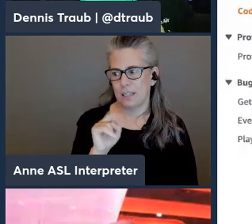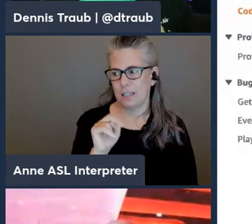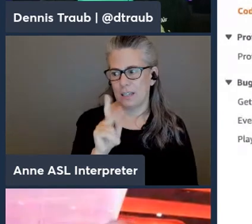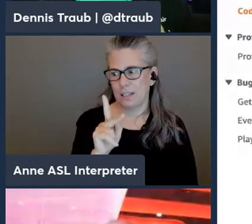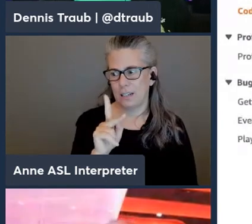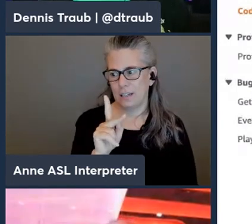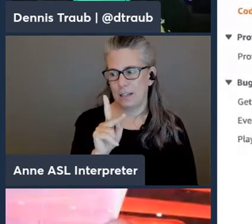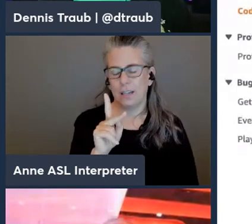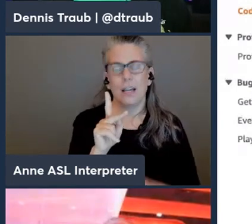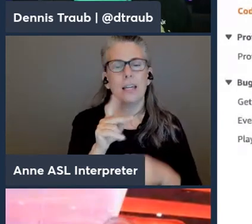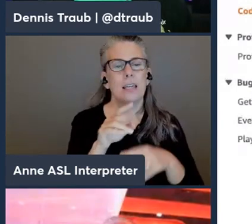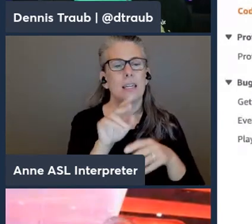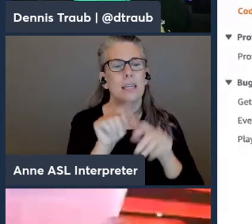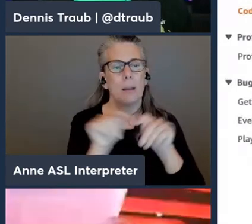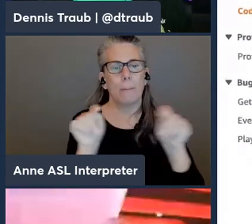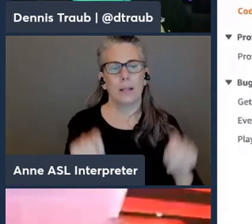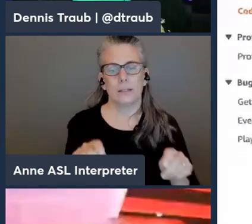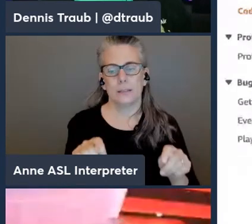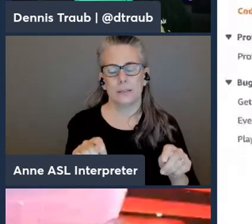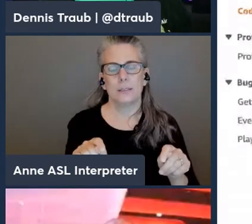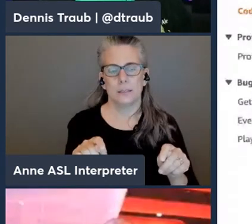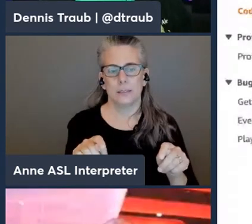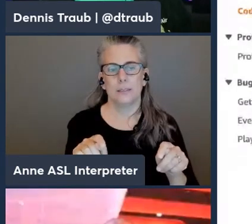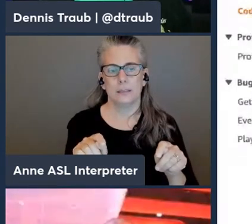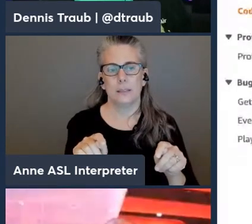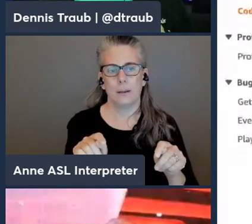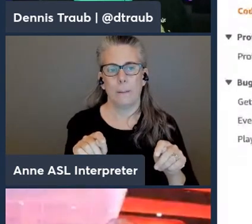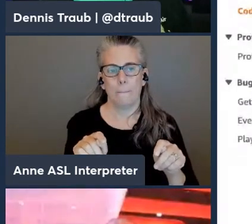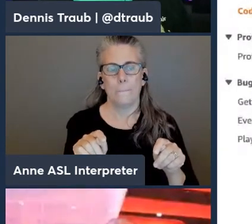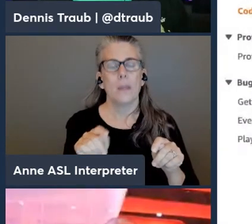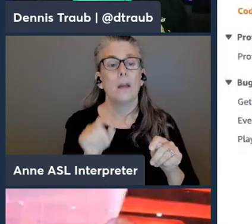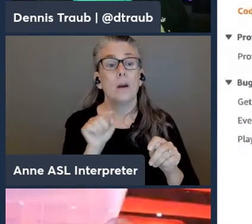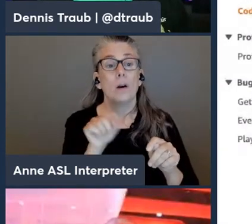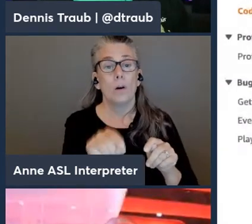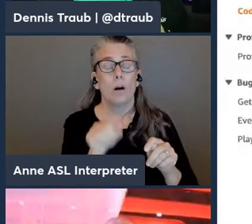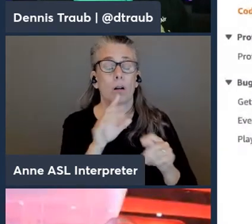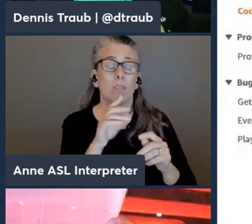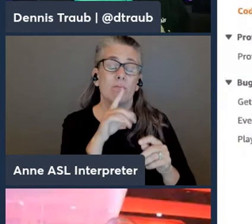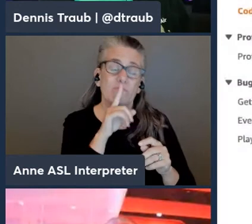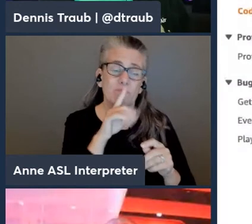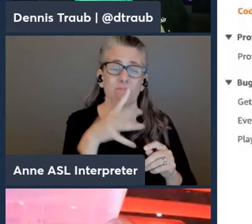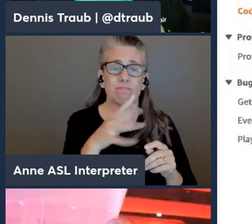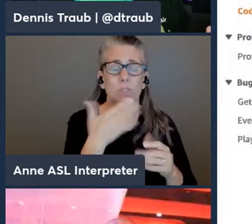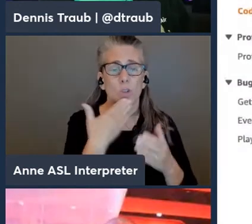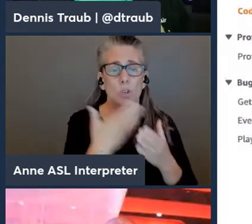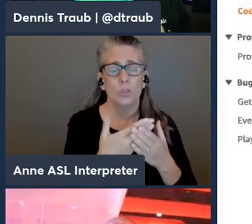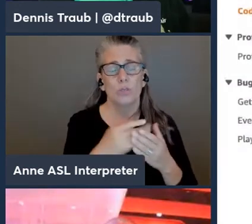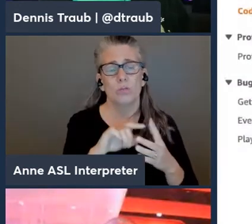very often are not very- they are good to start with, but every code base has their own issues.